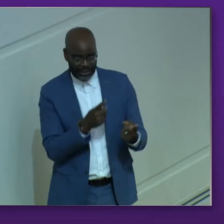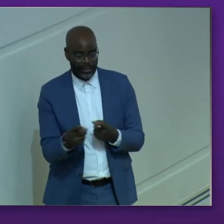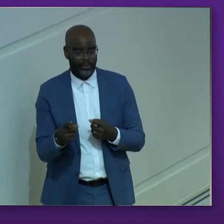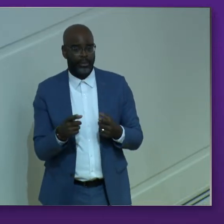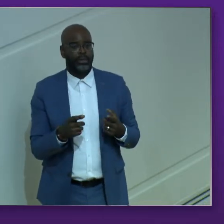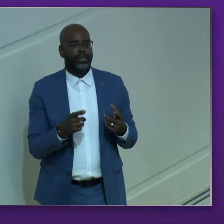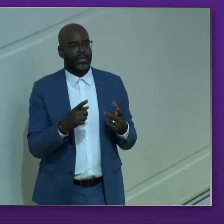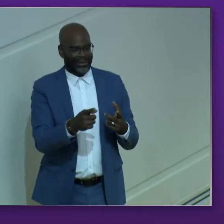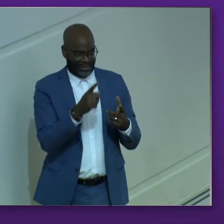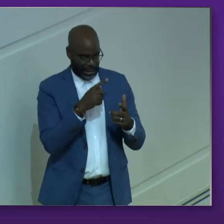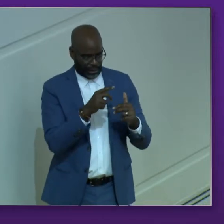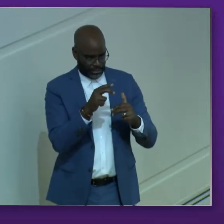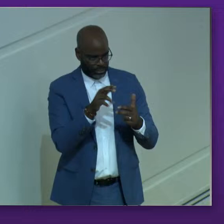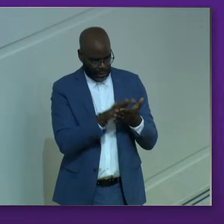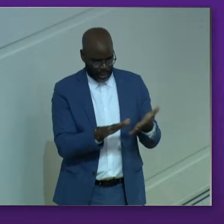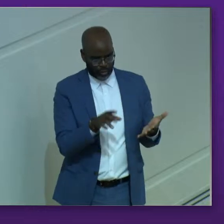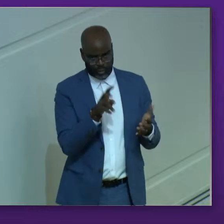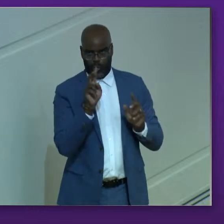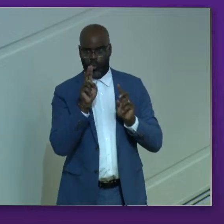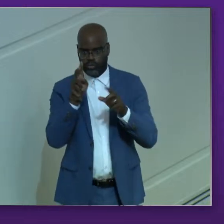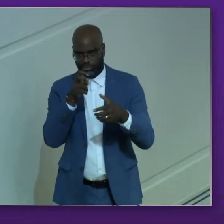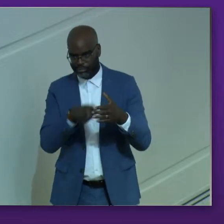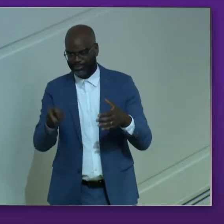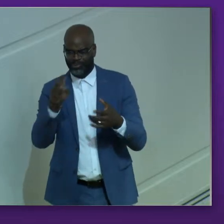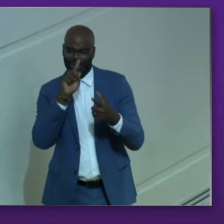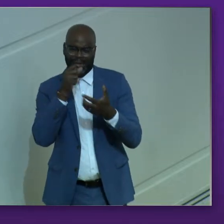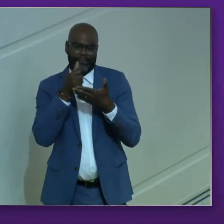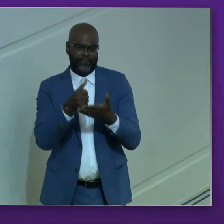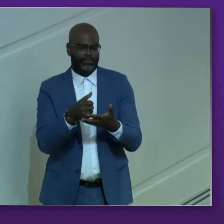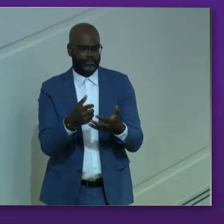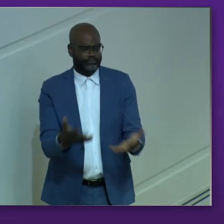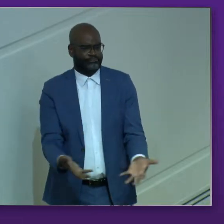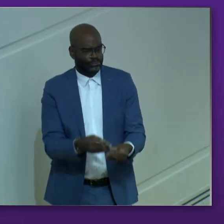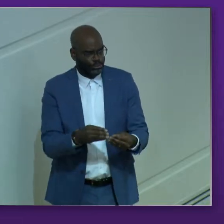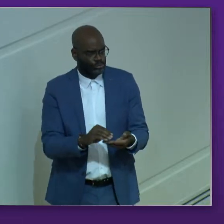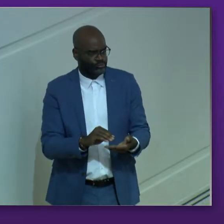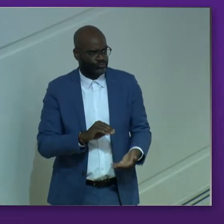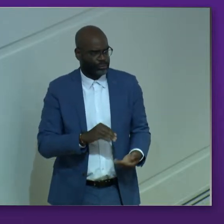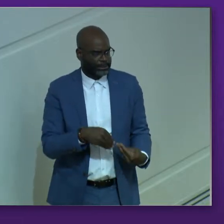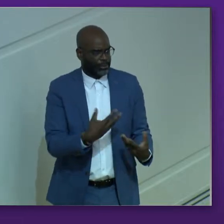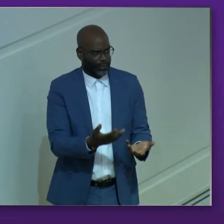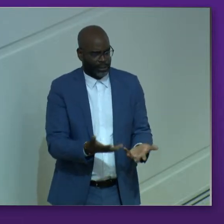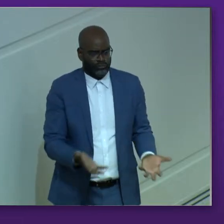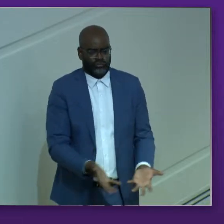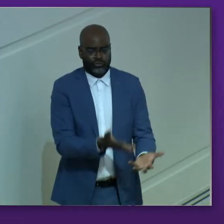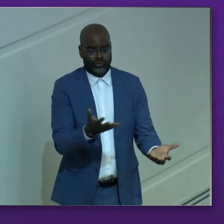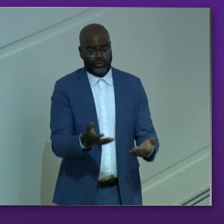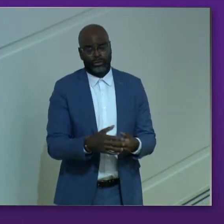YOUNGER YEARS. WE'VE ALL SEEN THIS. WE HAVE EXPERIENCED THIS.